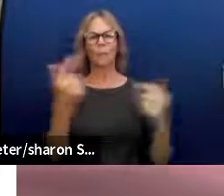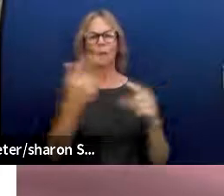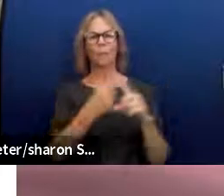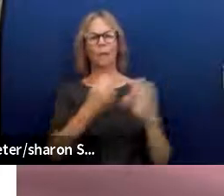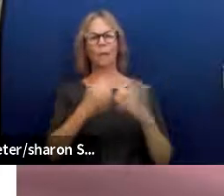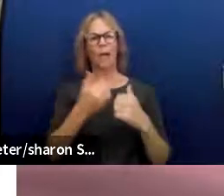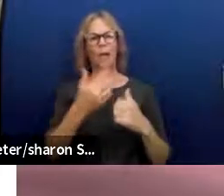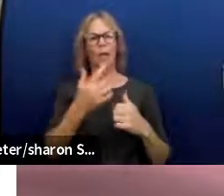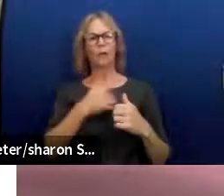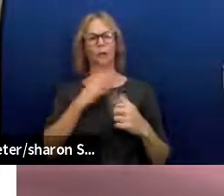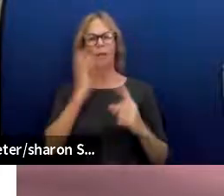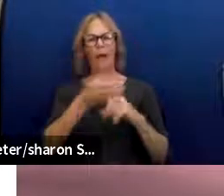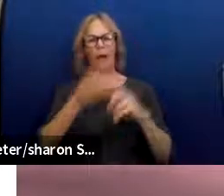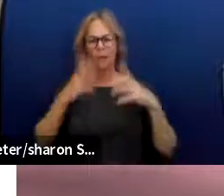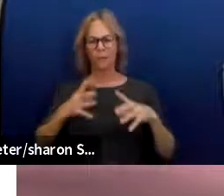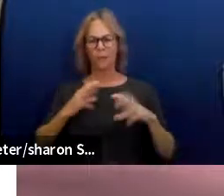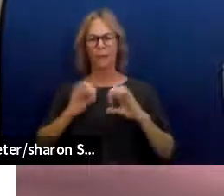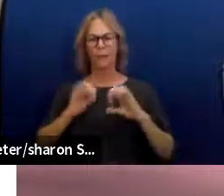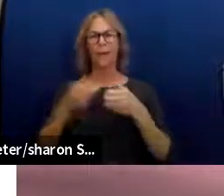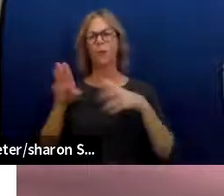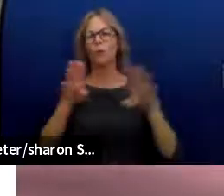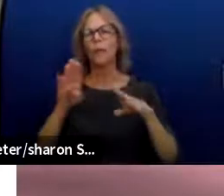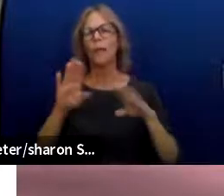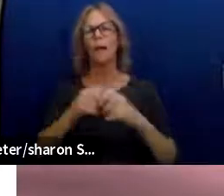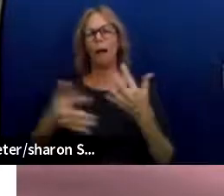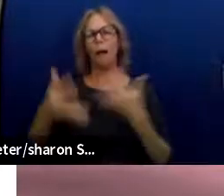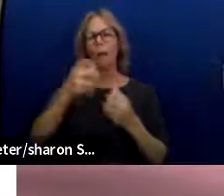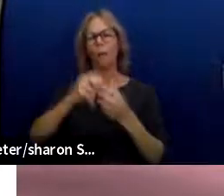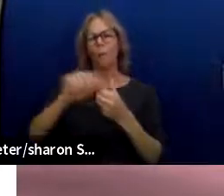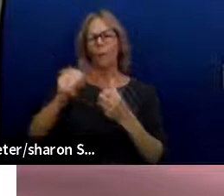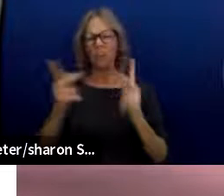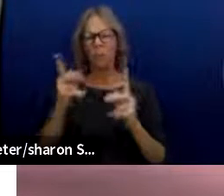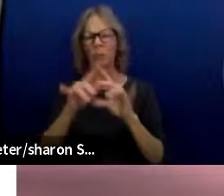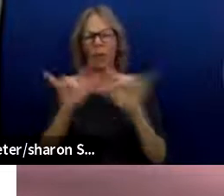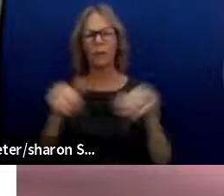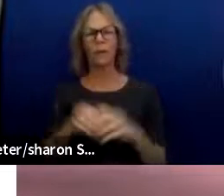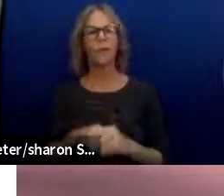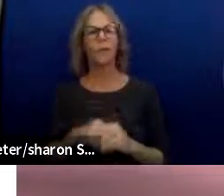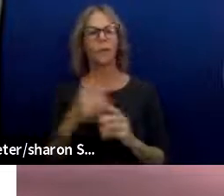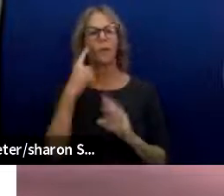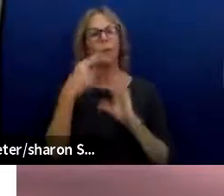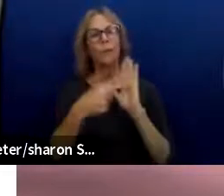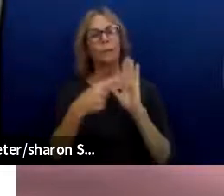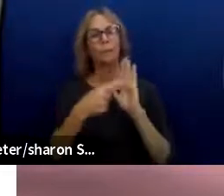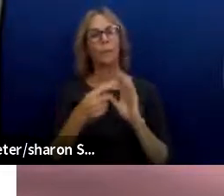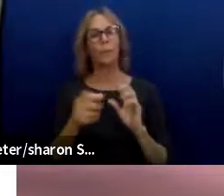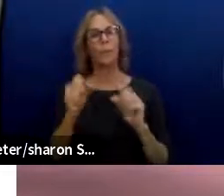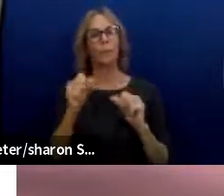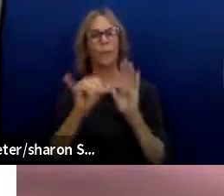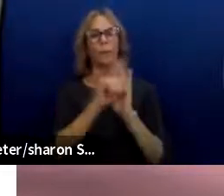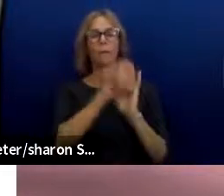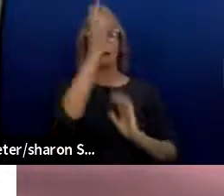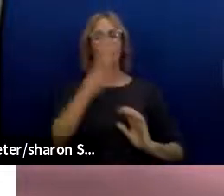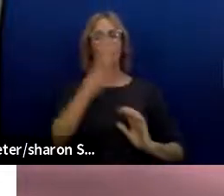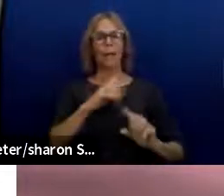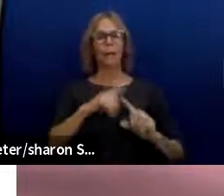behaving, how you interact with other people, etc. So for instance, you could identify as a man but you like wearing dresses, you like